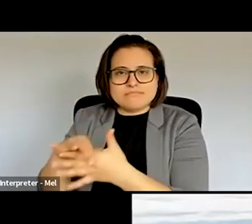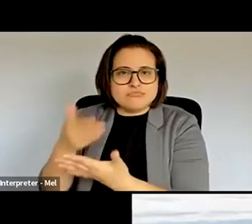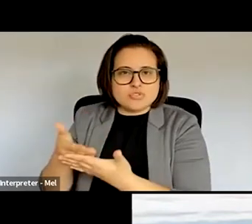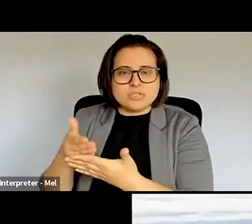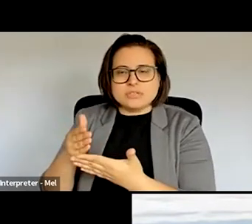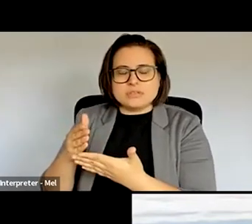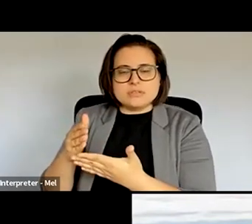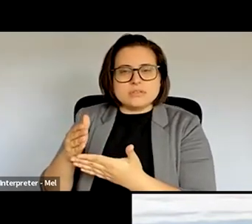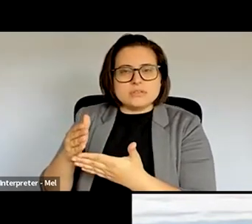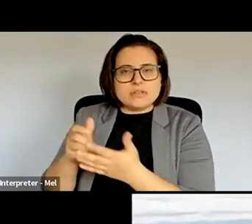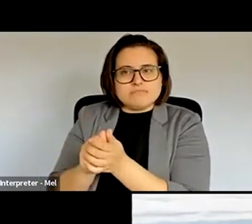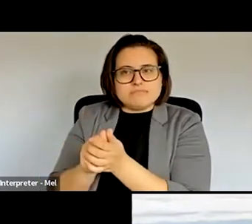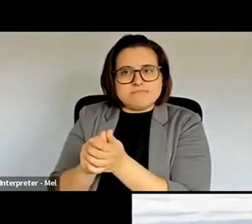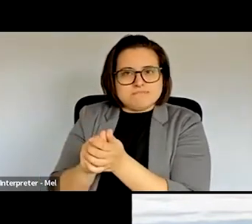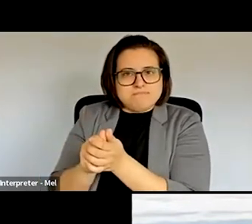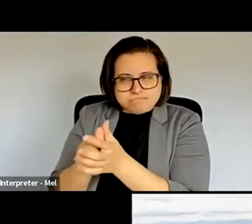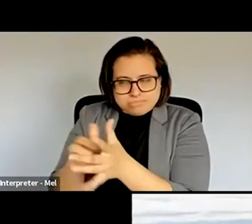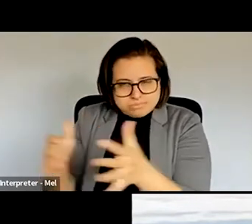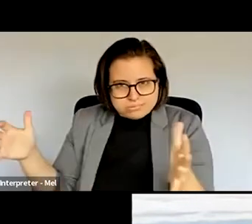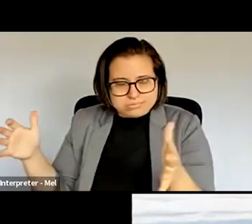exponentially going to change. At the same time, what's not going